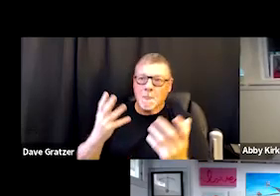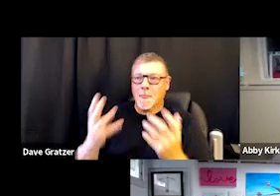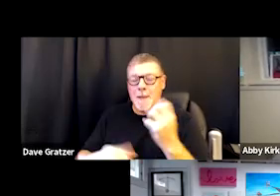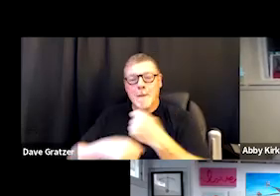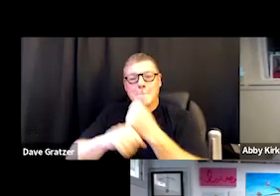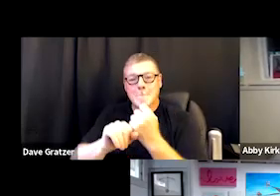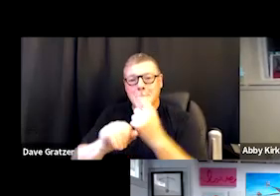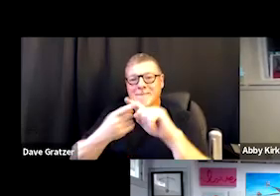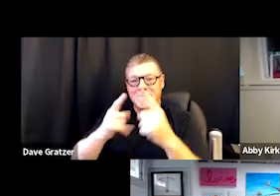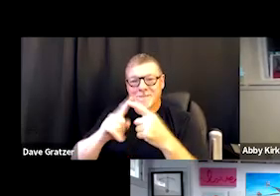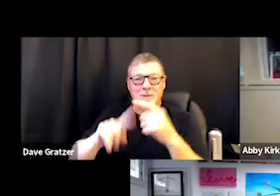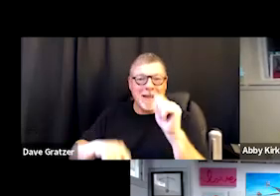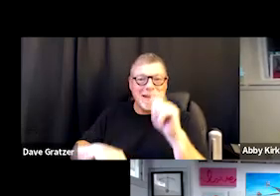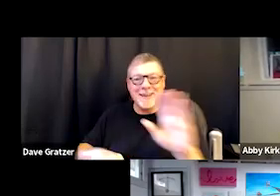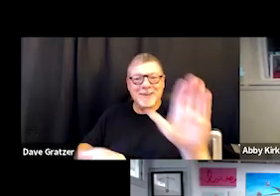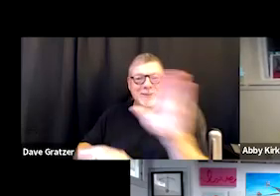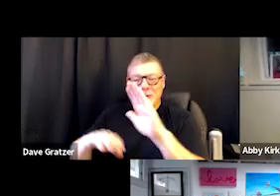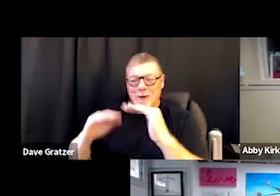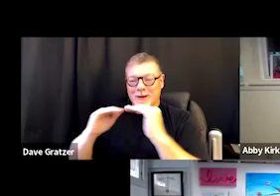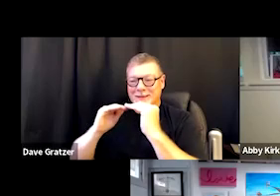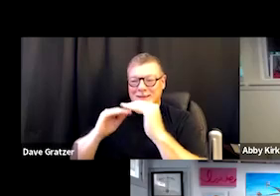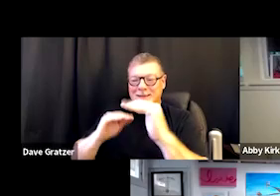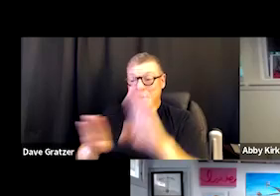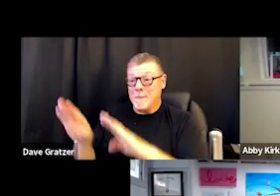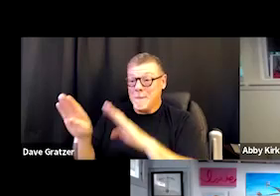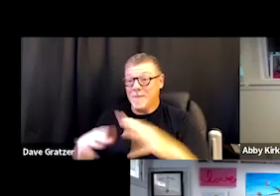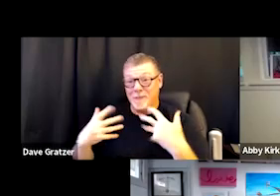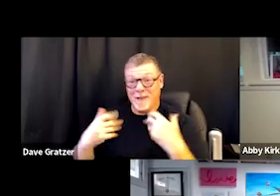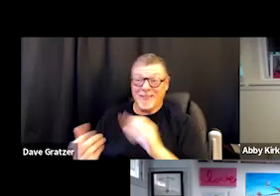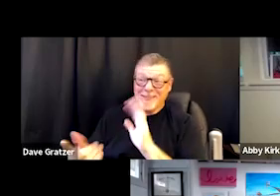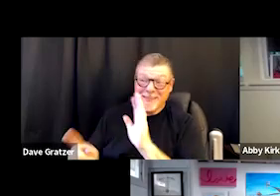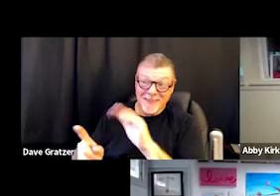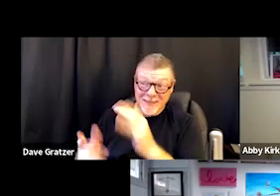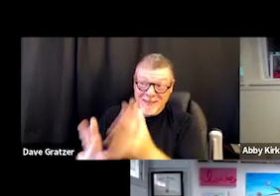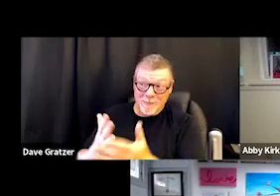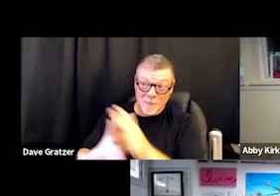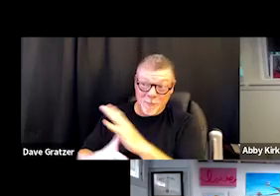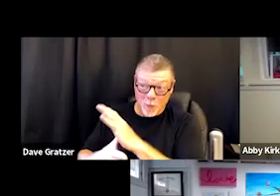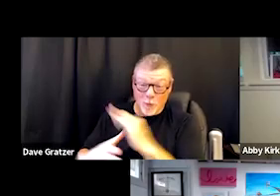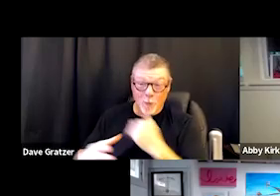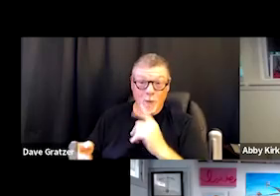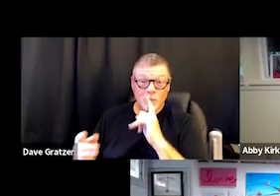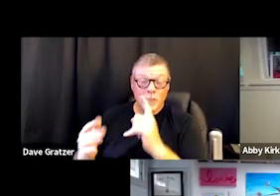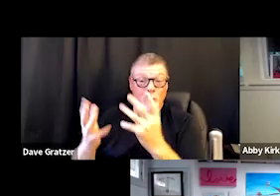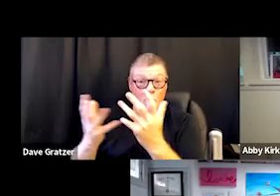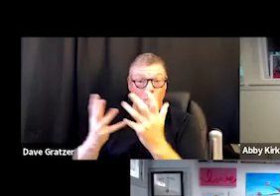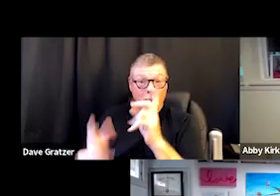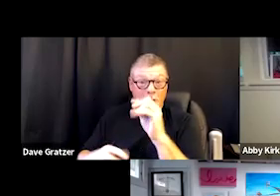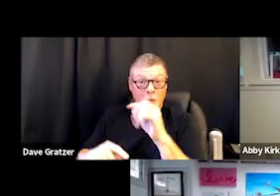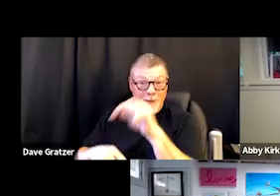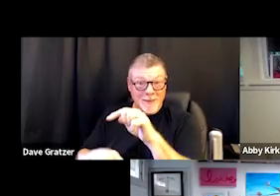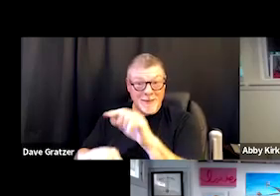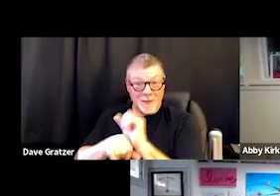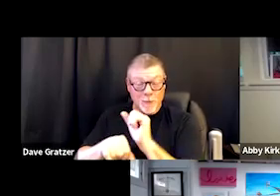at your state's Department of Behavioral Health and saying, hey, this is a priority for us. We really wanna do this work. We really wanna serve this population.